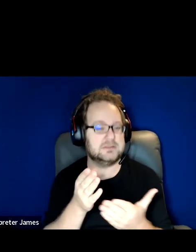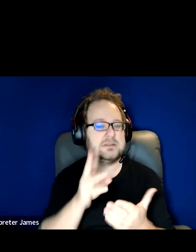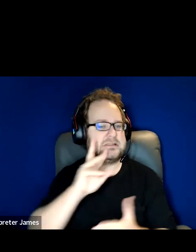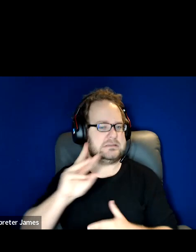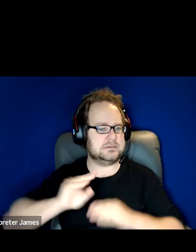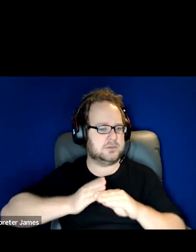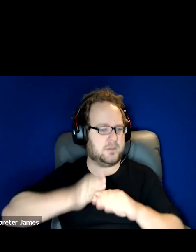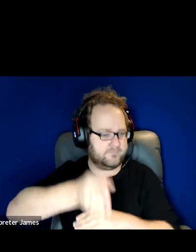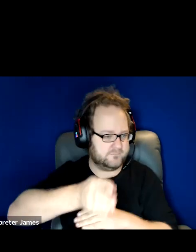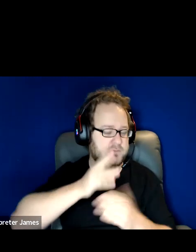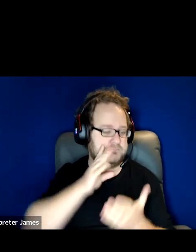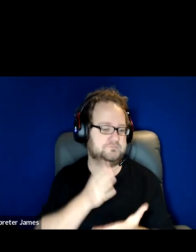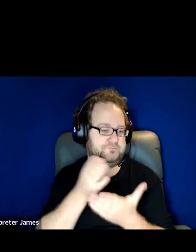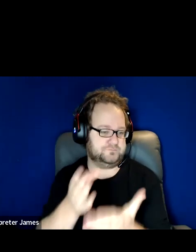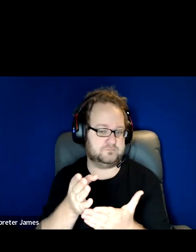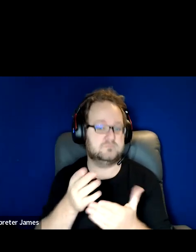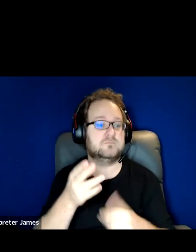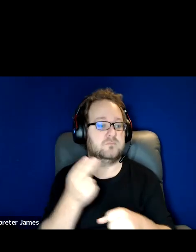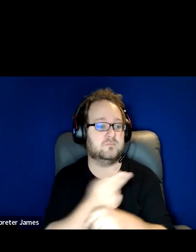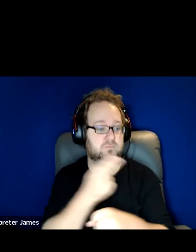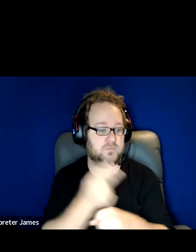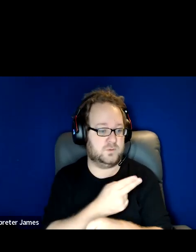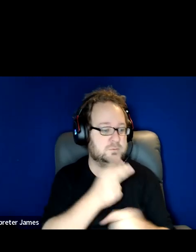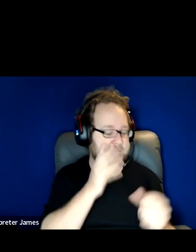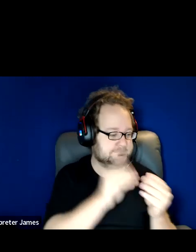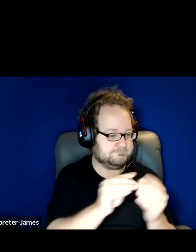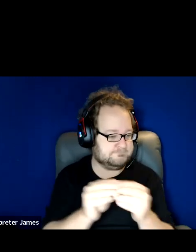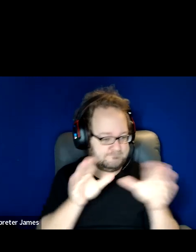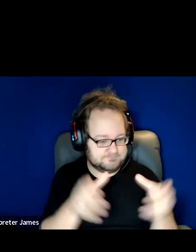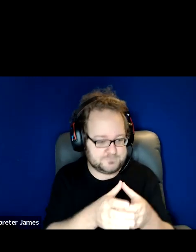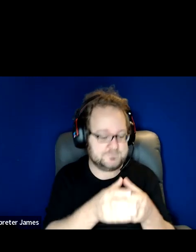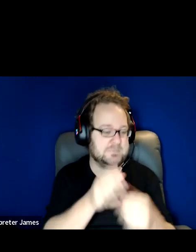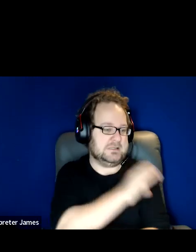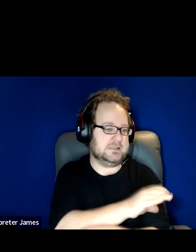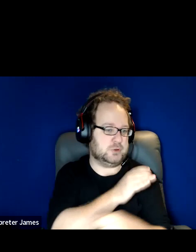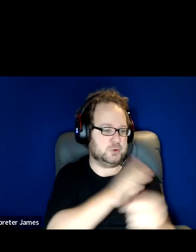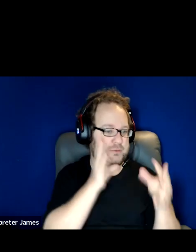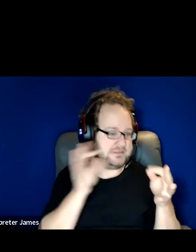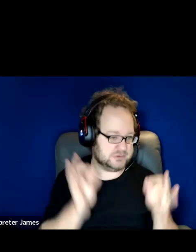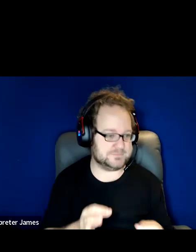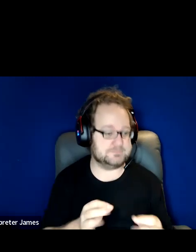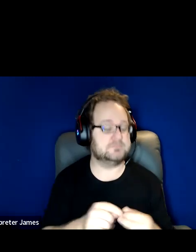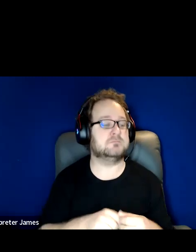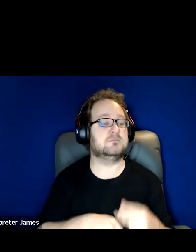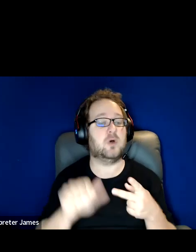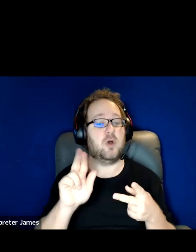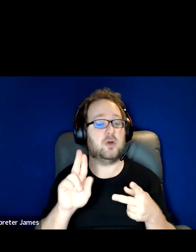years and older using shared clinical decision-making. In August of 2023, an RSV immunization was recommended